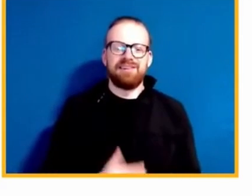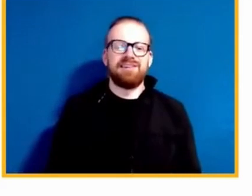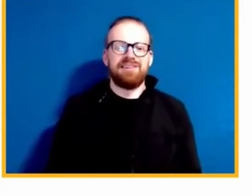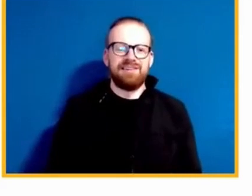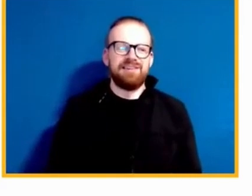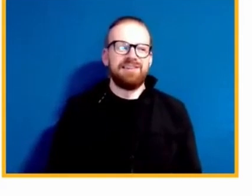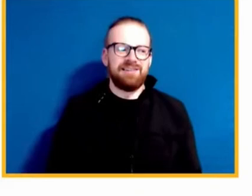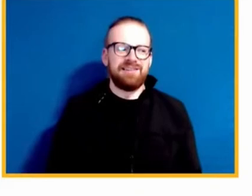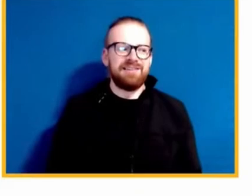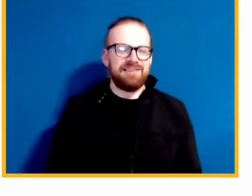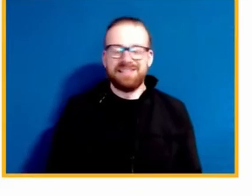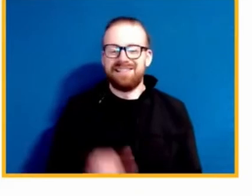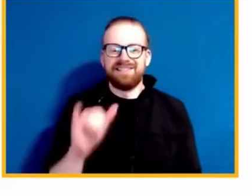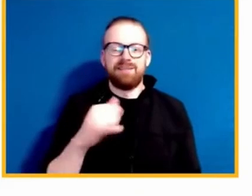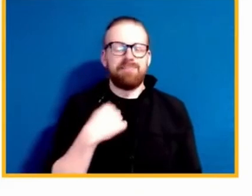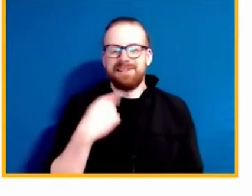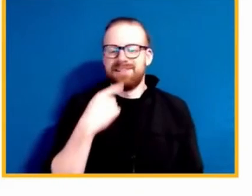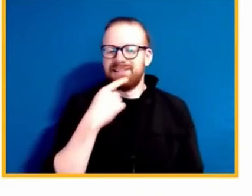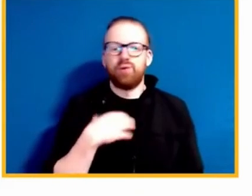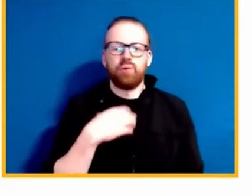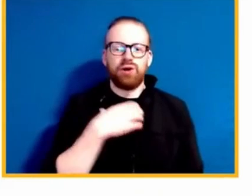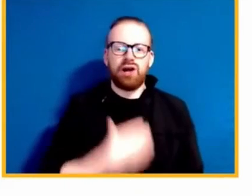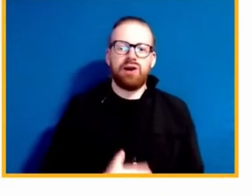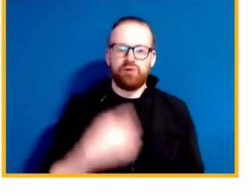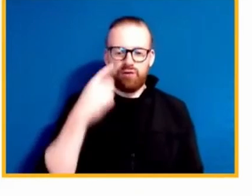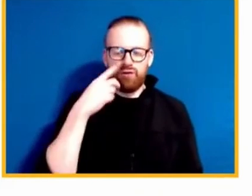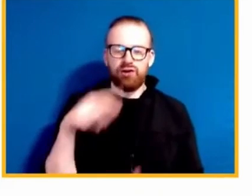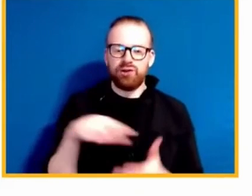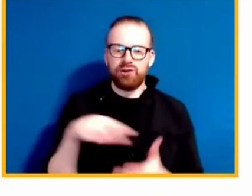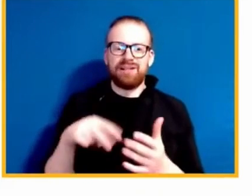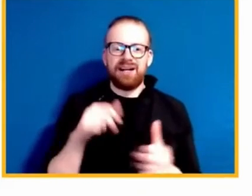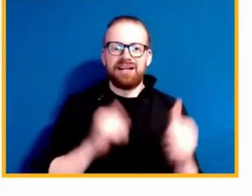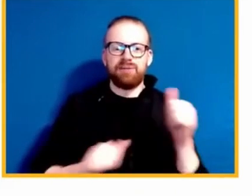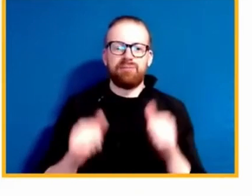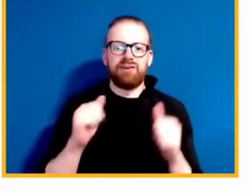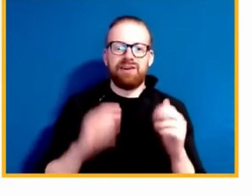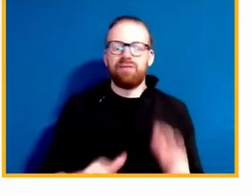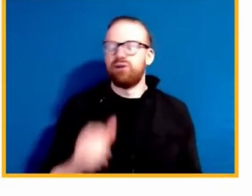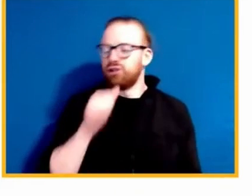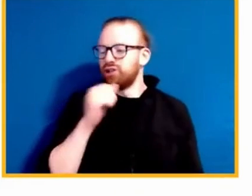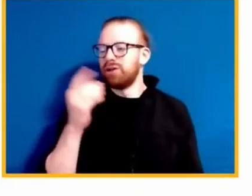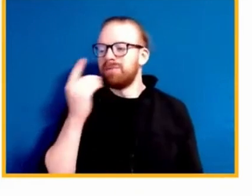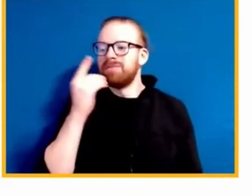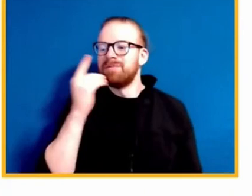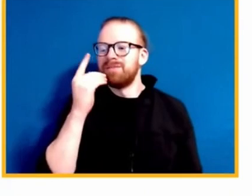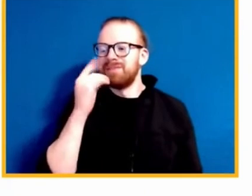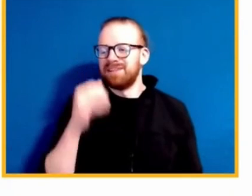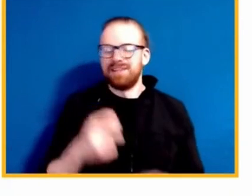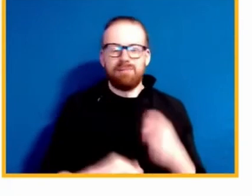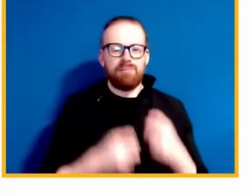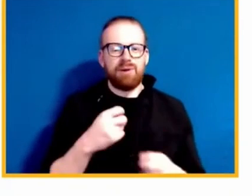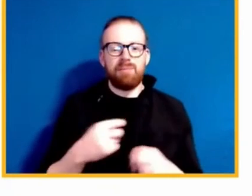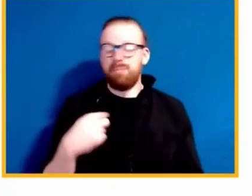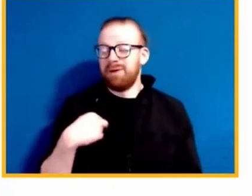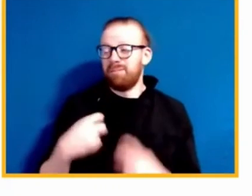But it's okay because like I said, we're hungry here for dance performances, and not for dinner because that's a yeen problem, not a you problem.